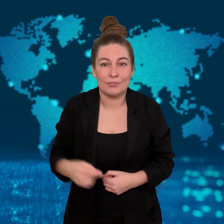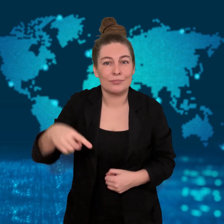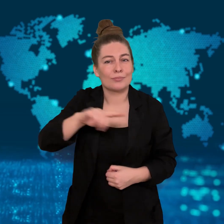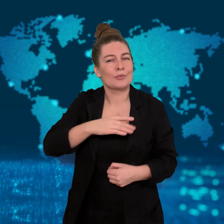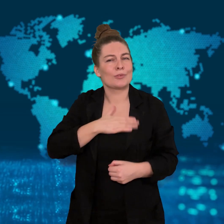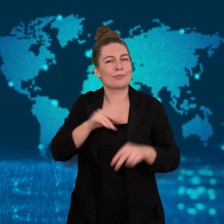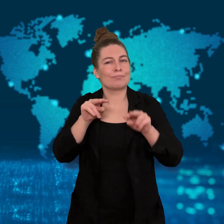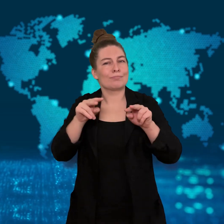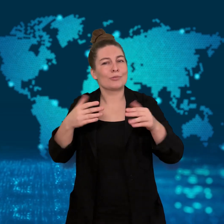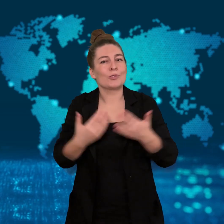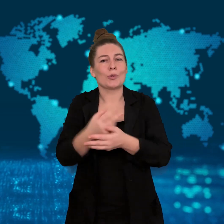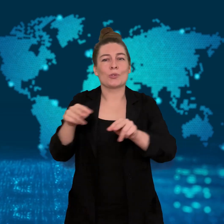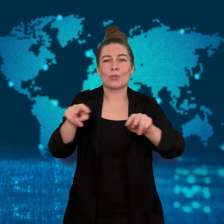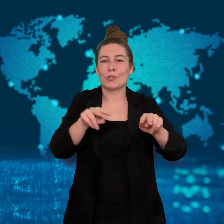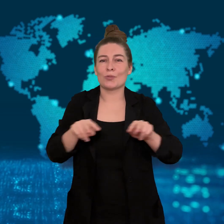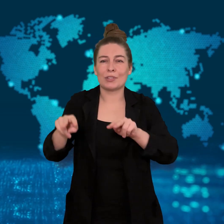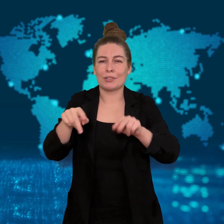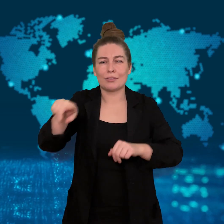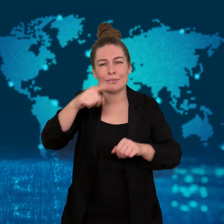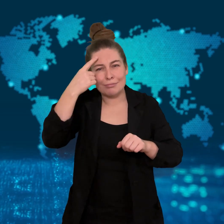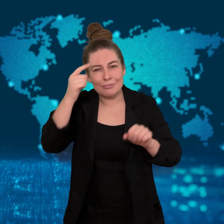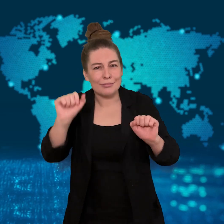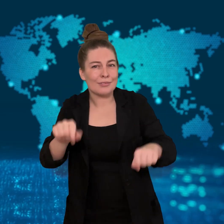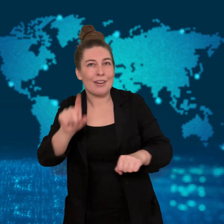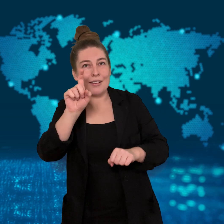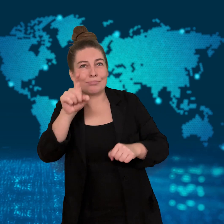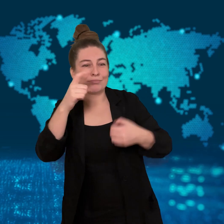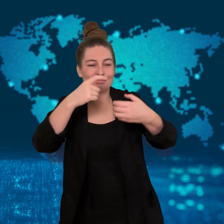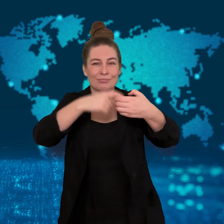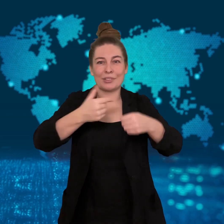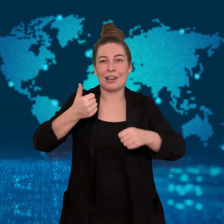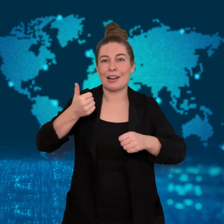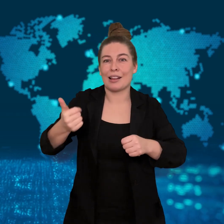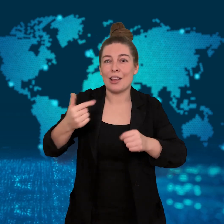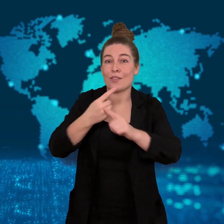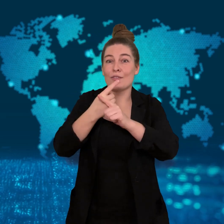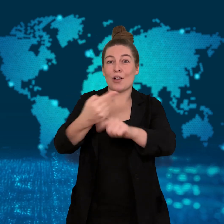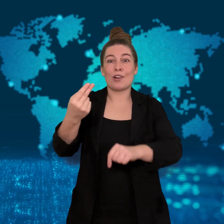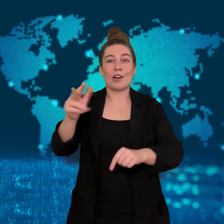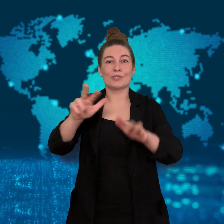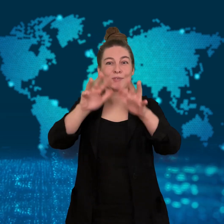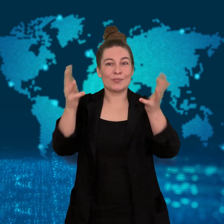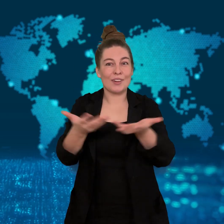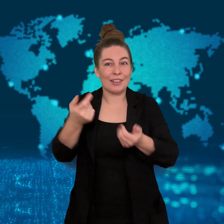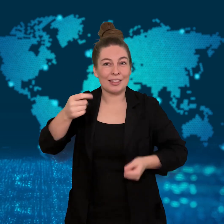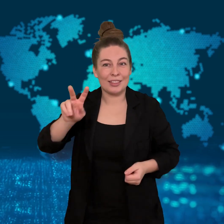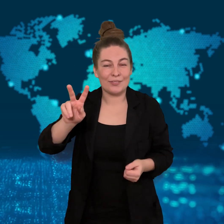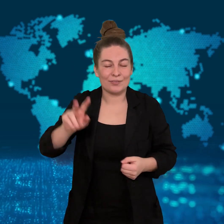Don't forget to subscribe, like, and follow H3 World TV to get new video updates!